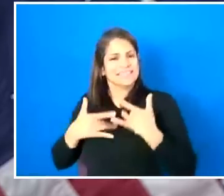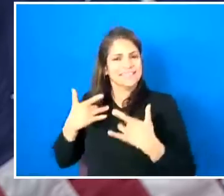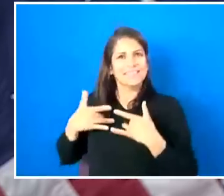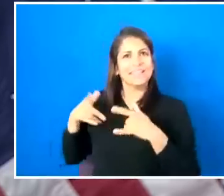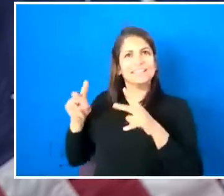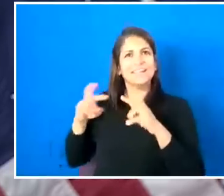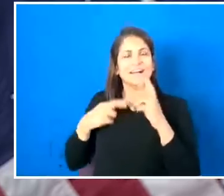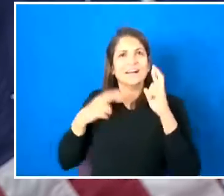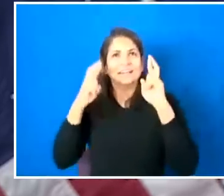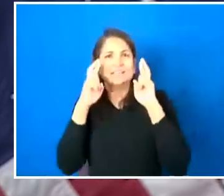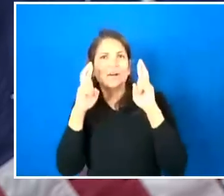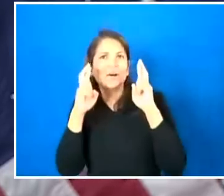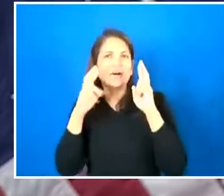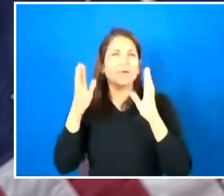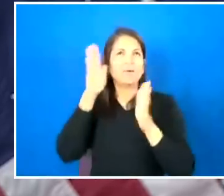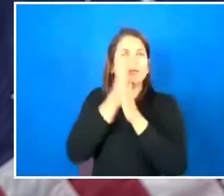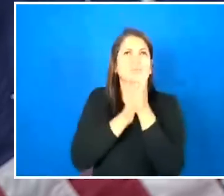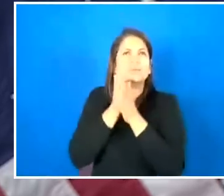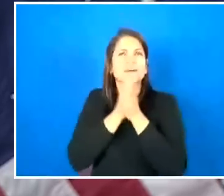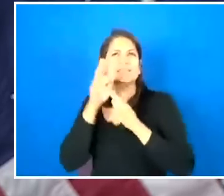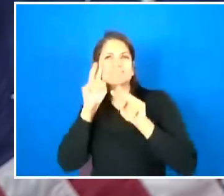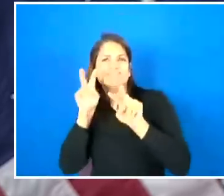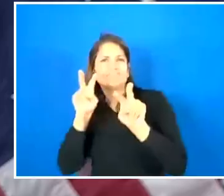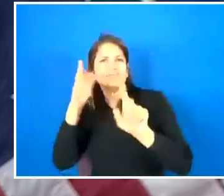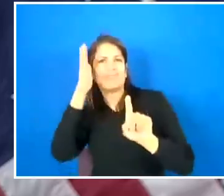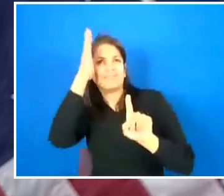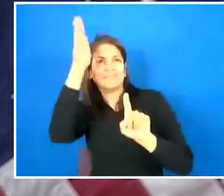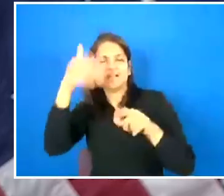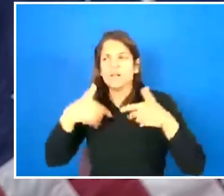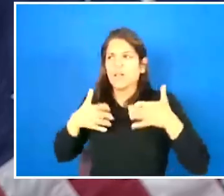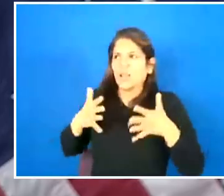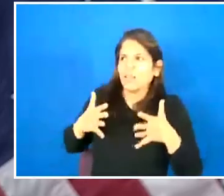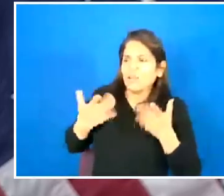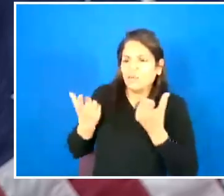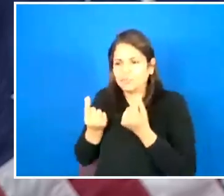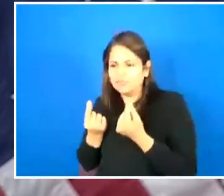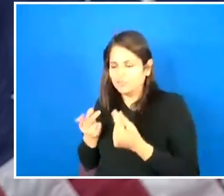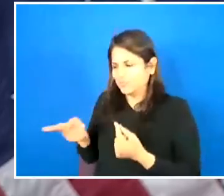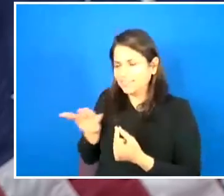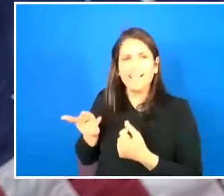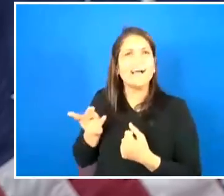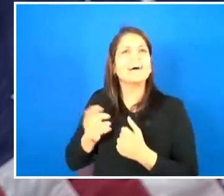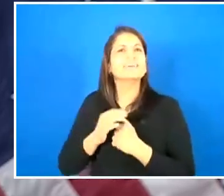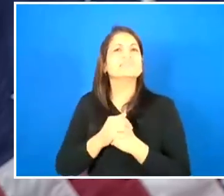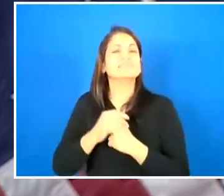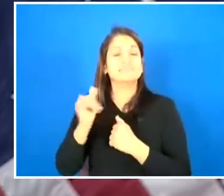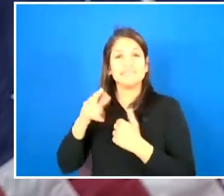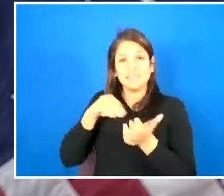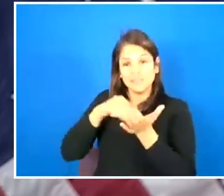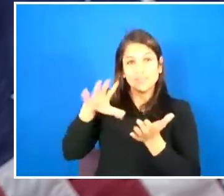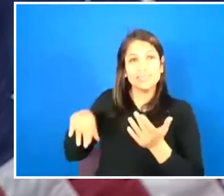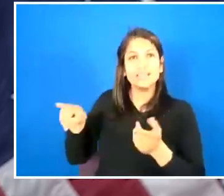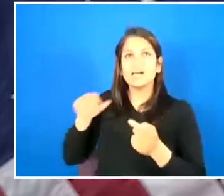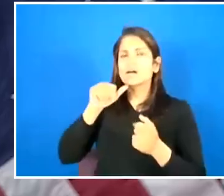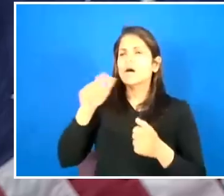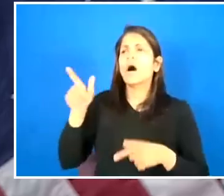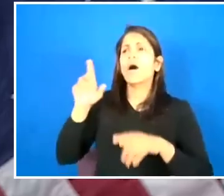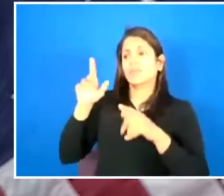F ODOUBT BUT ALSO A LOT OF HOPE AND A MOMENTOF PROFOUND IMPORTANCE TO THE FUTURE. WE'RE GOI TNGO BE THERE WITH YOU